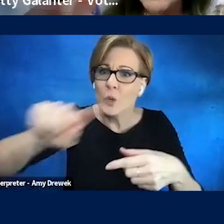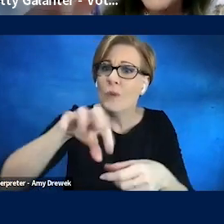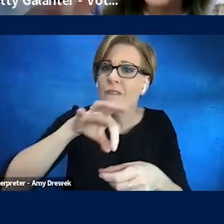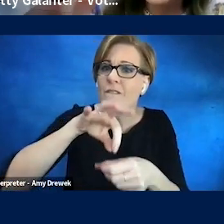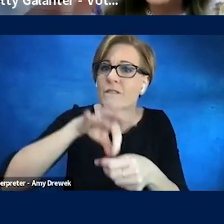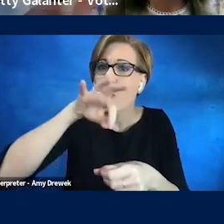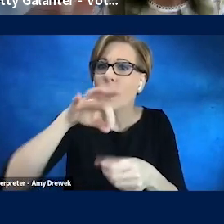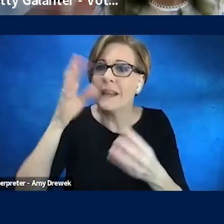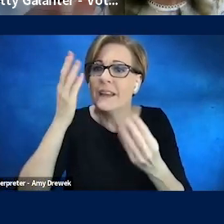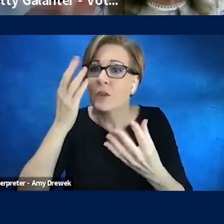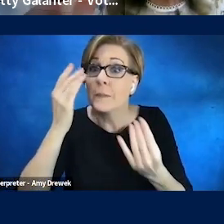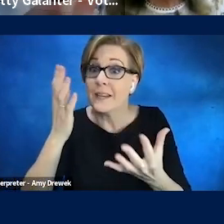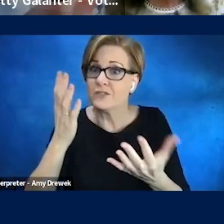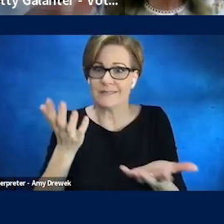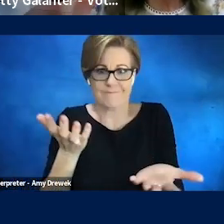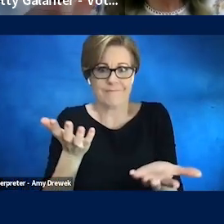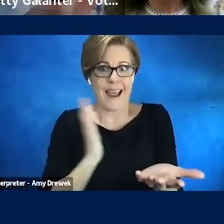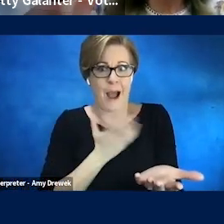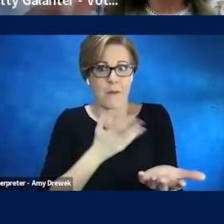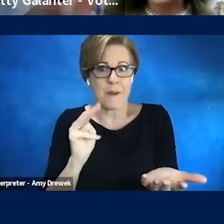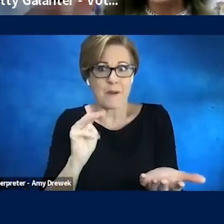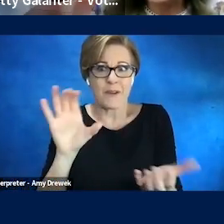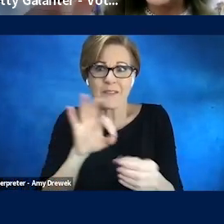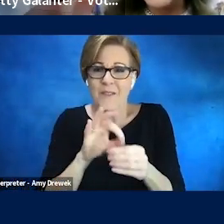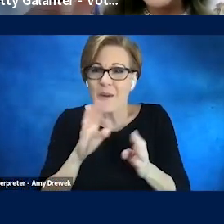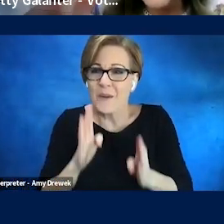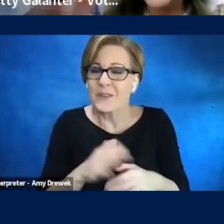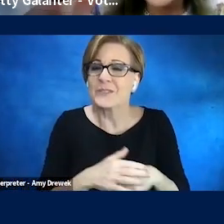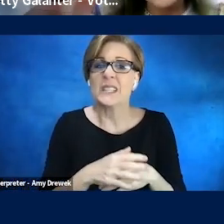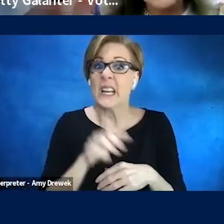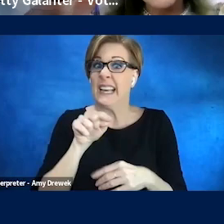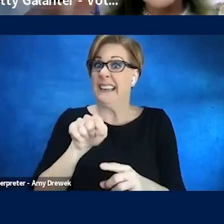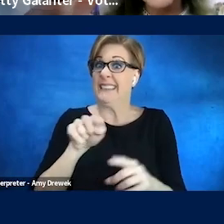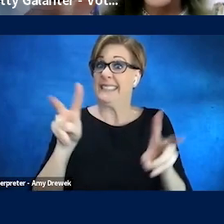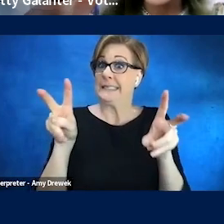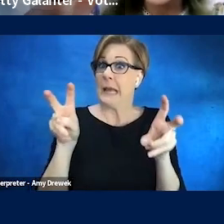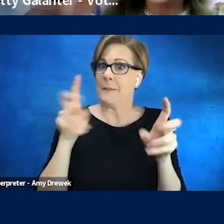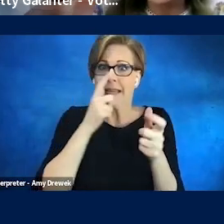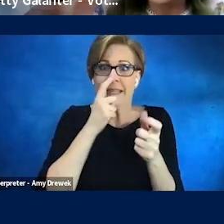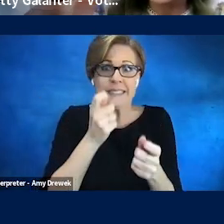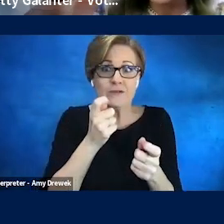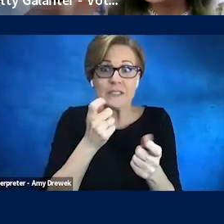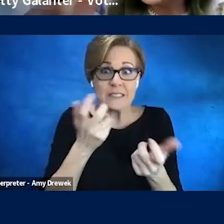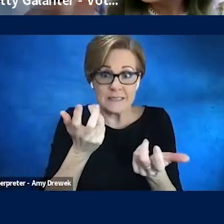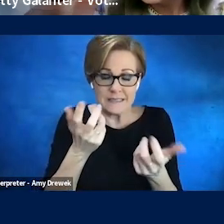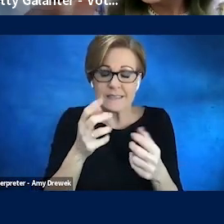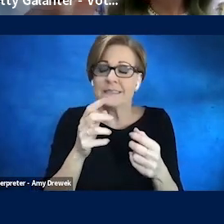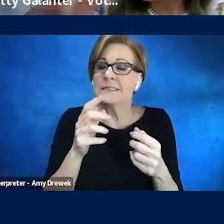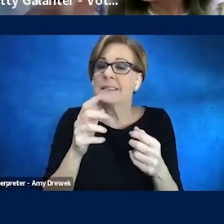voters. Now today's topic is one of great interest with our residents which is Vote Centers and